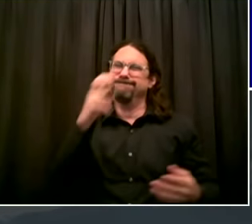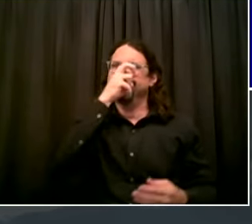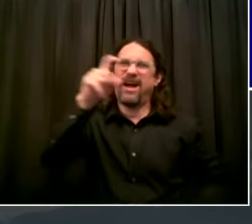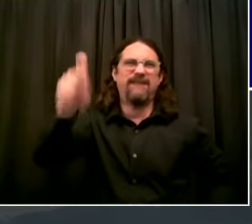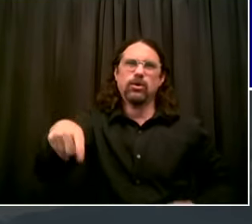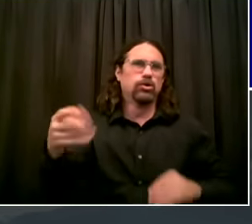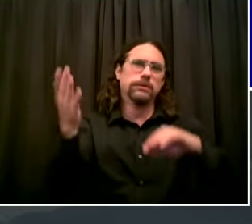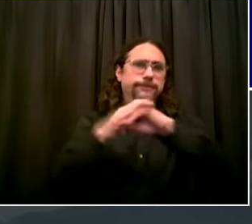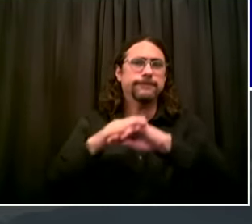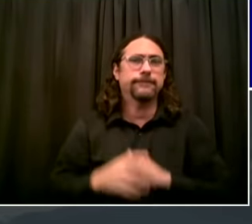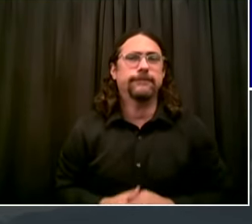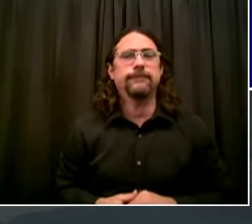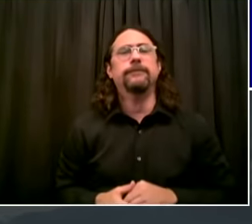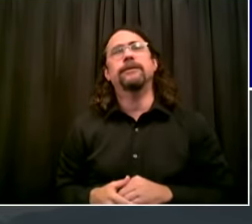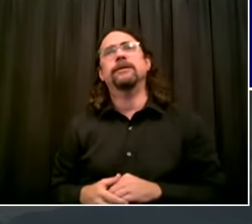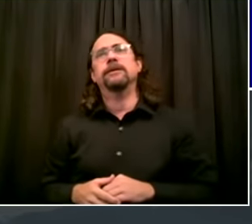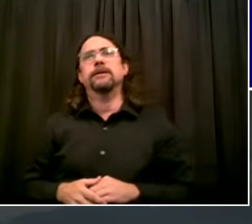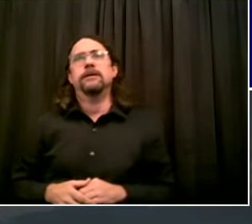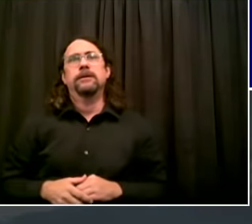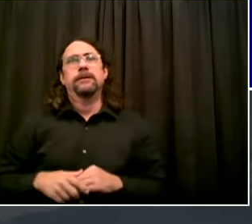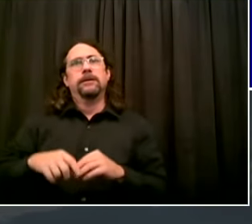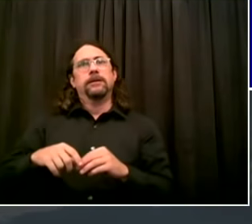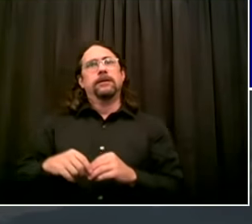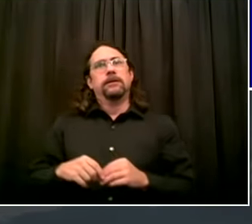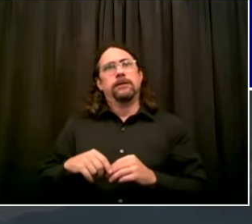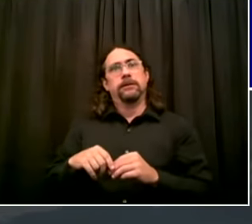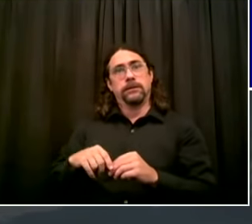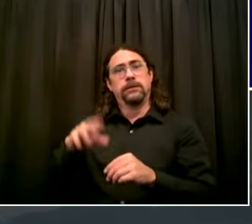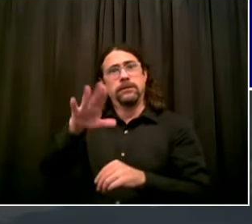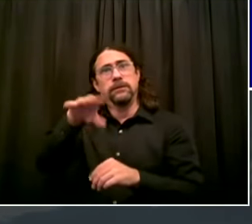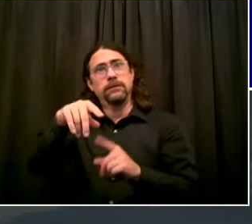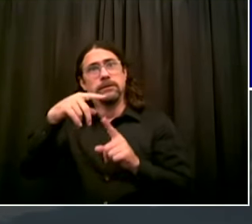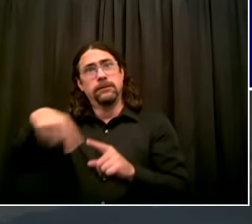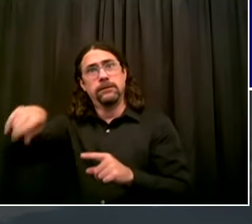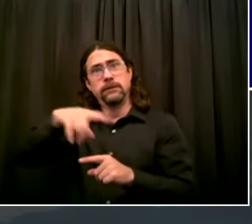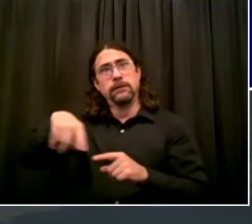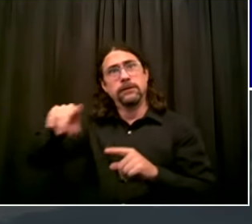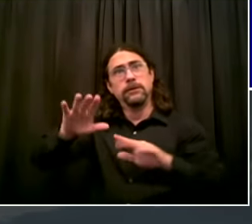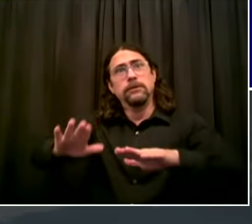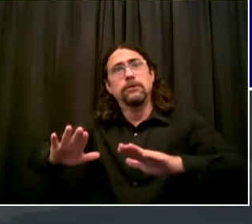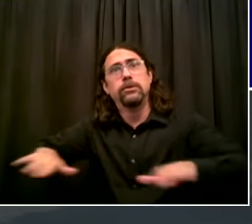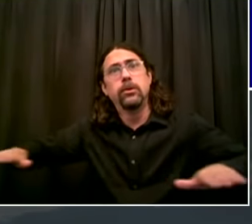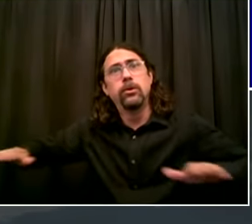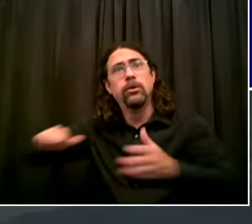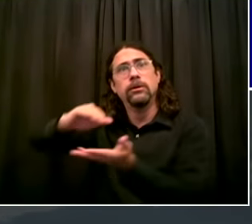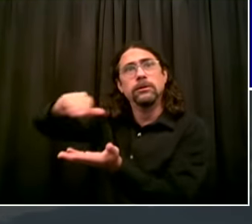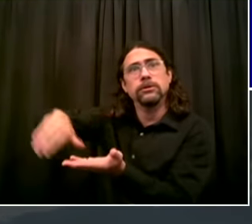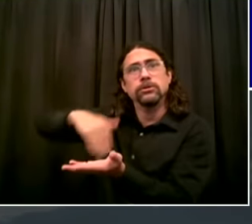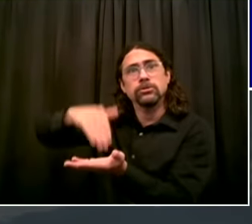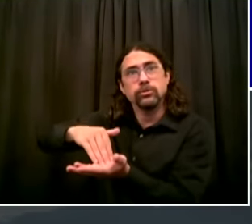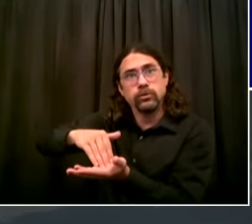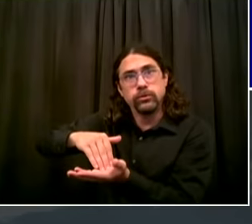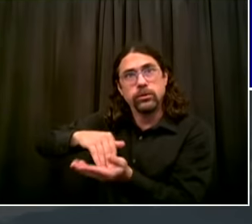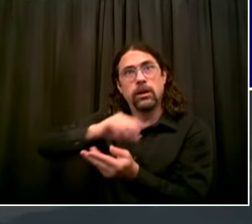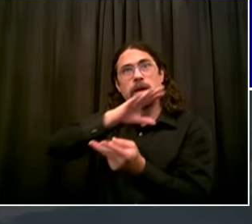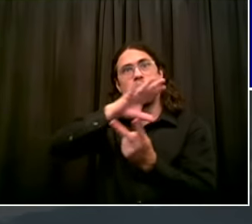LOT MORE COMMUNITY OUTREACH AND TESTING ON THE GROUND. TESTING CENTERS OF THE SET UP IN THOSE COMMUNICATES.